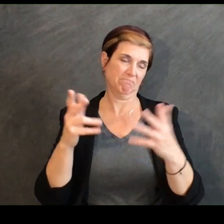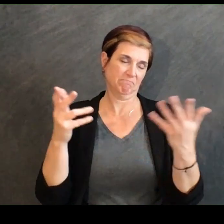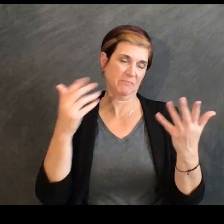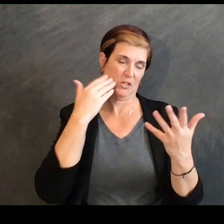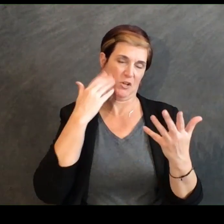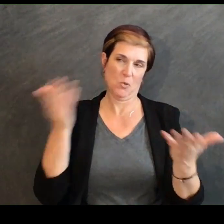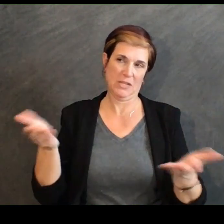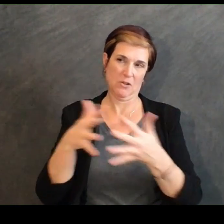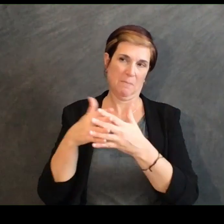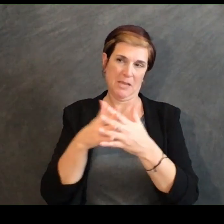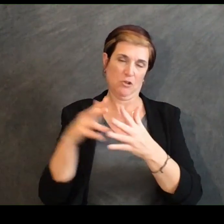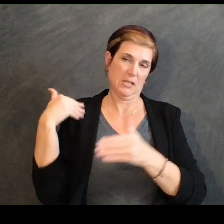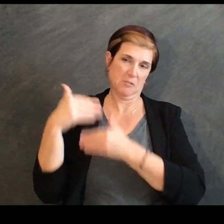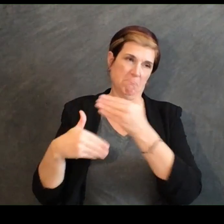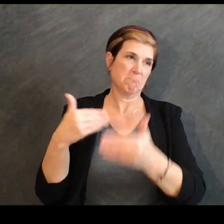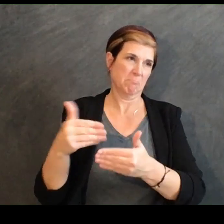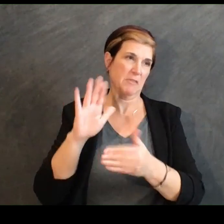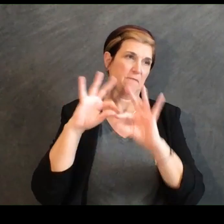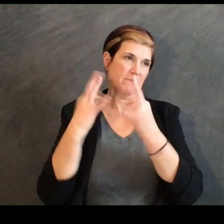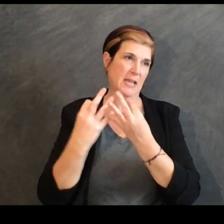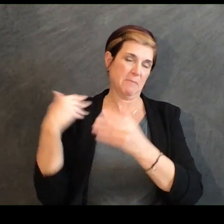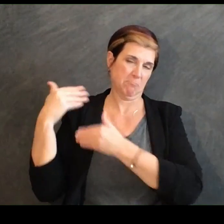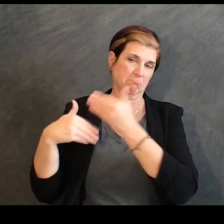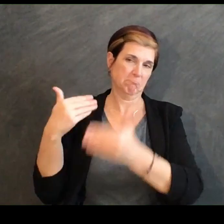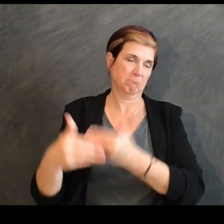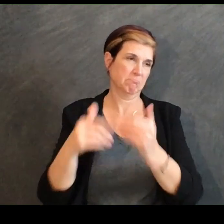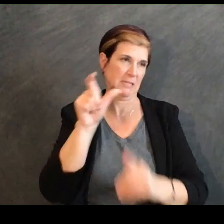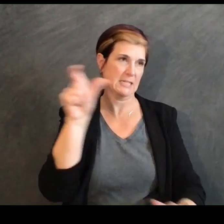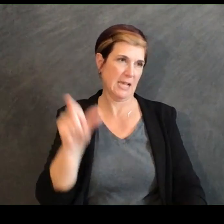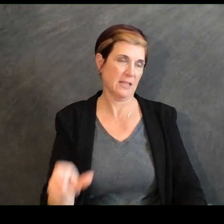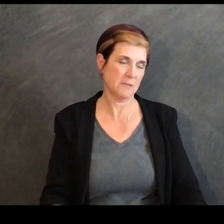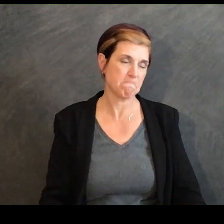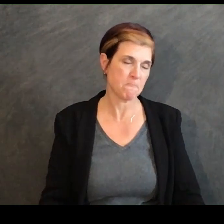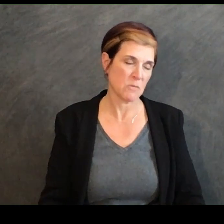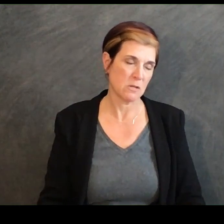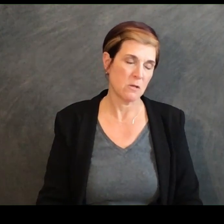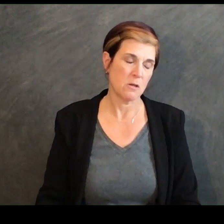we're working with them they're in a very they were probably relatively